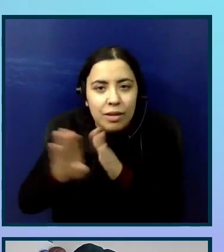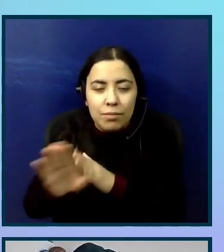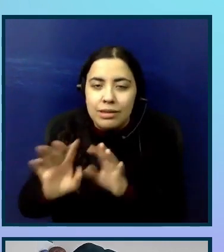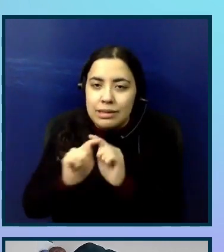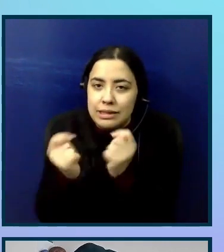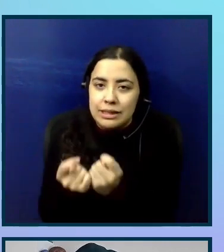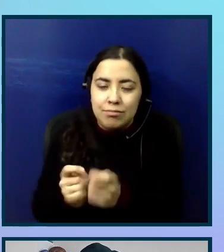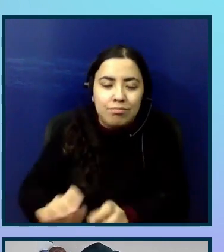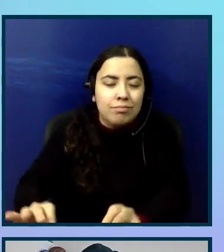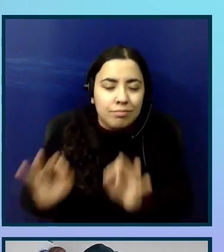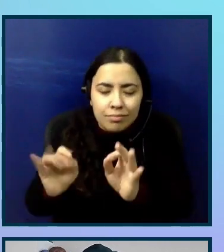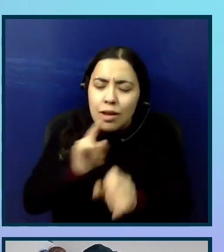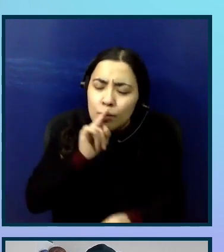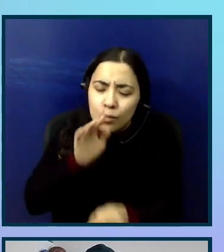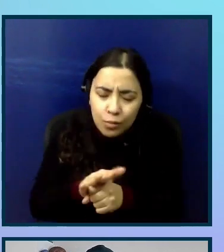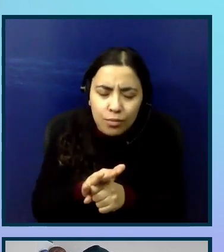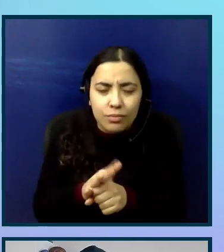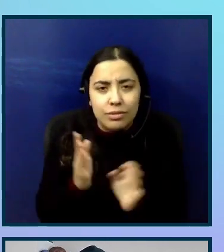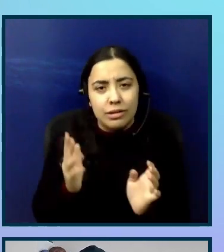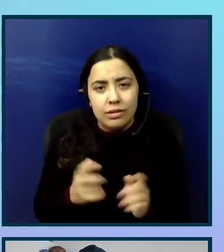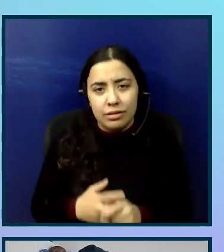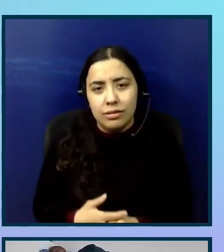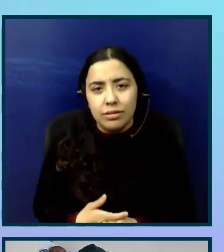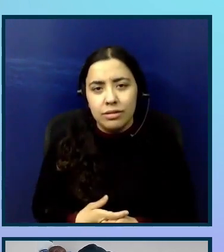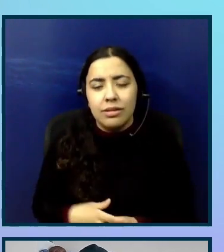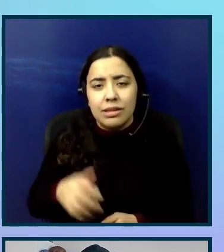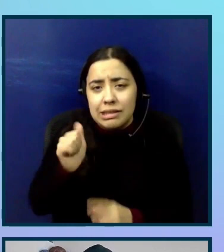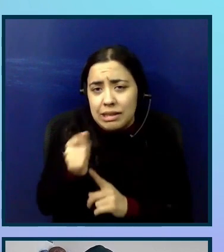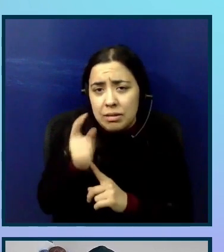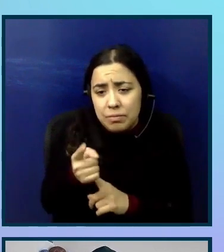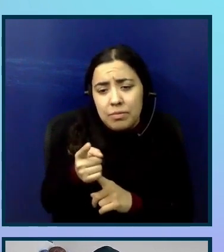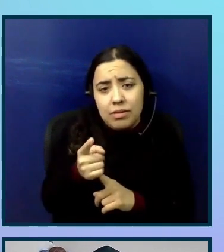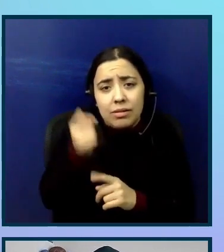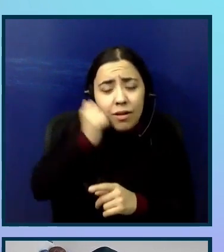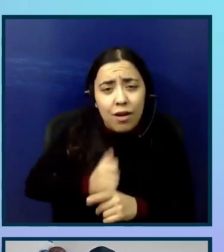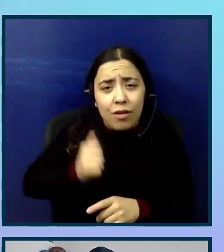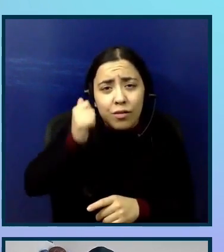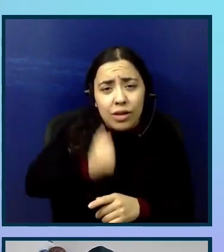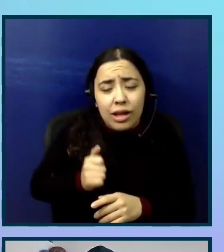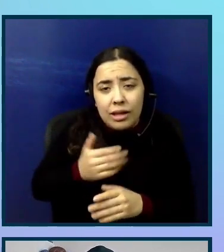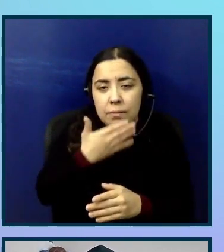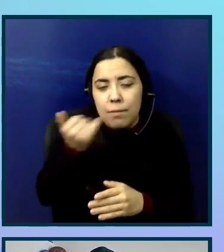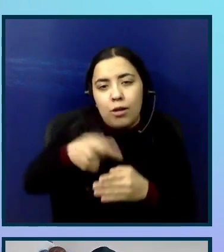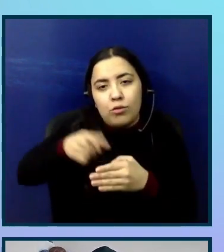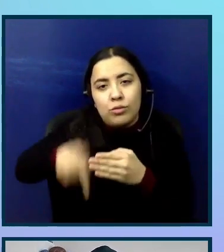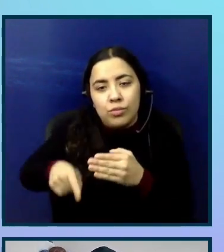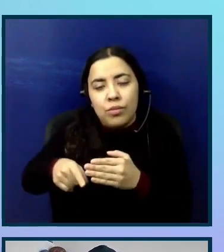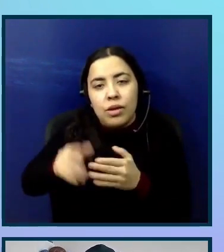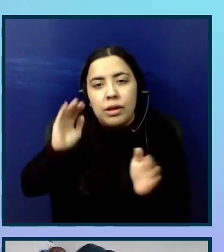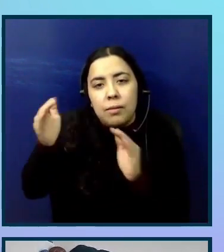That's one of the things that I harp on all time is 10 minutes a day leads to better outcomes than a blanket solution of training where you say, hey, go do it.